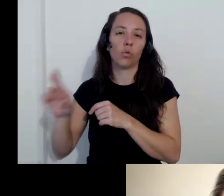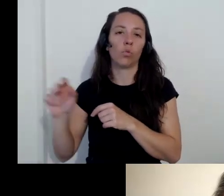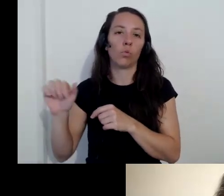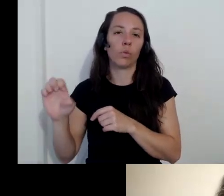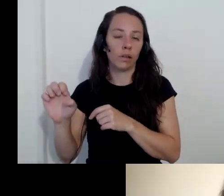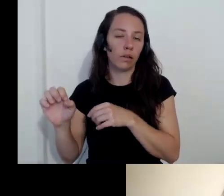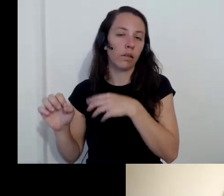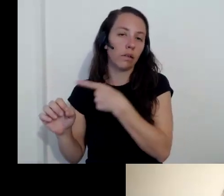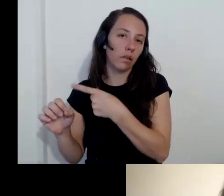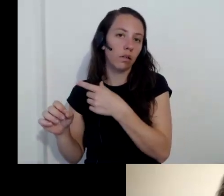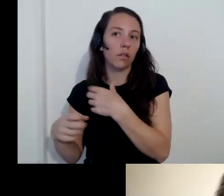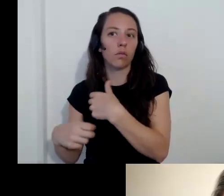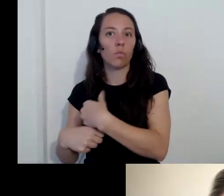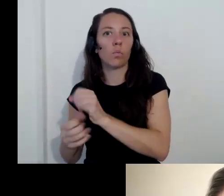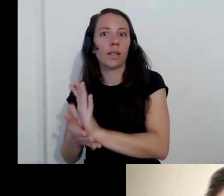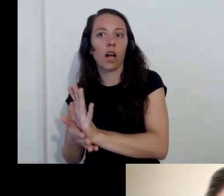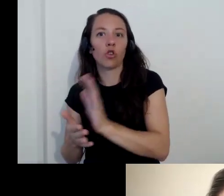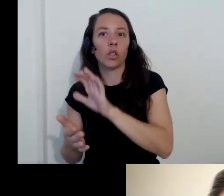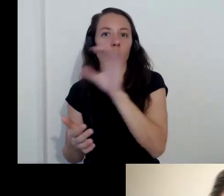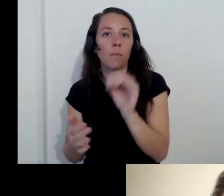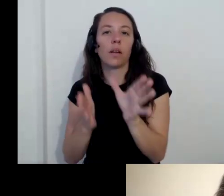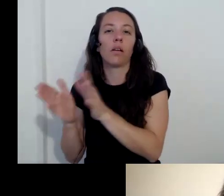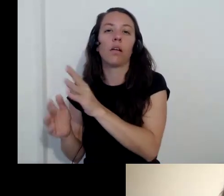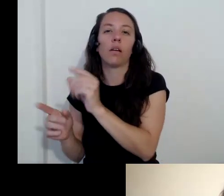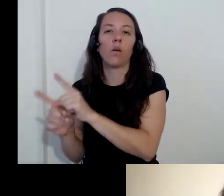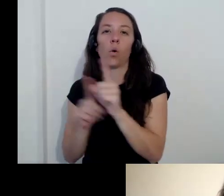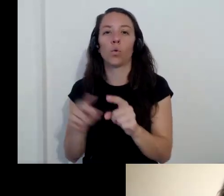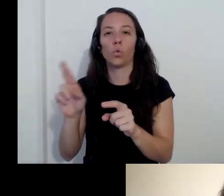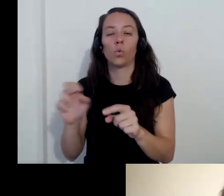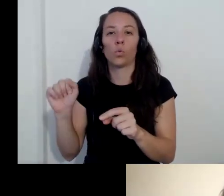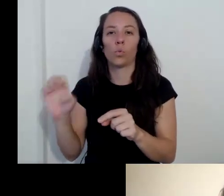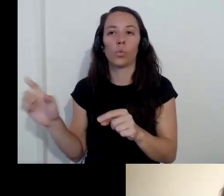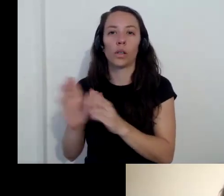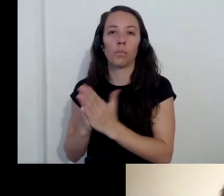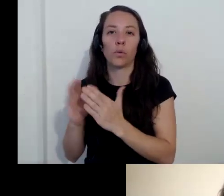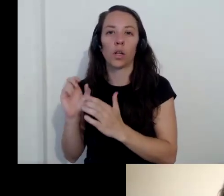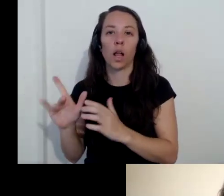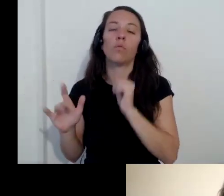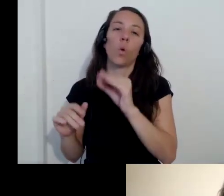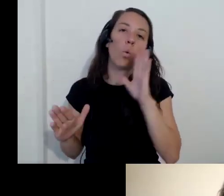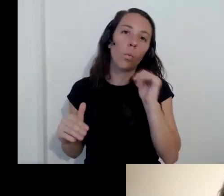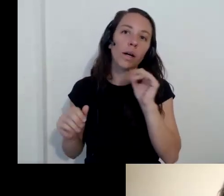publishes side and do more of that work also. >> NIKKI POWIS: Sounds wonderful. A couple of people asked about the slides.